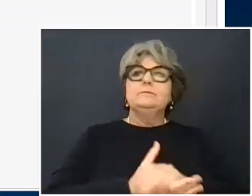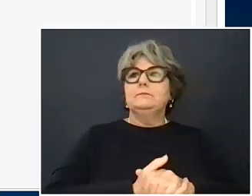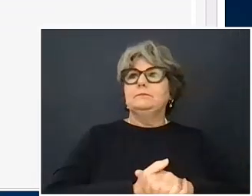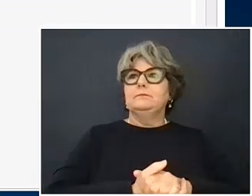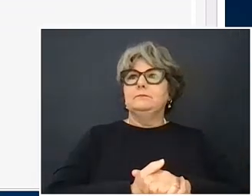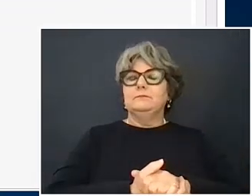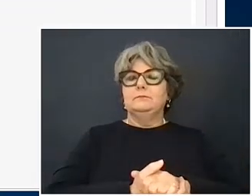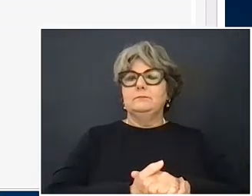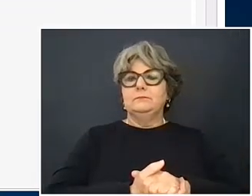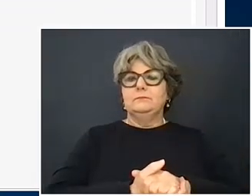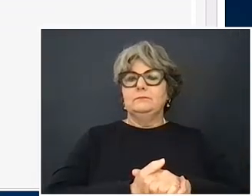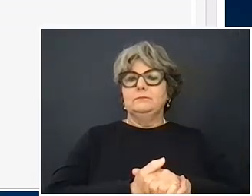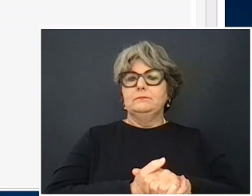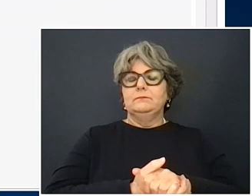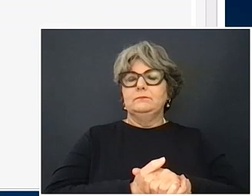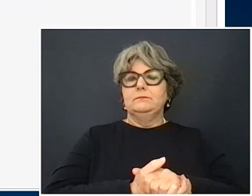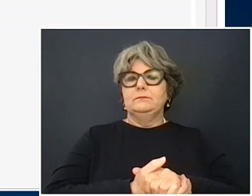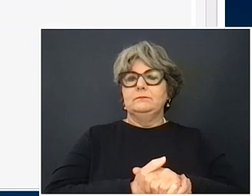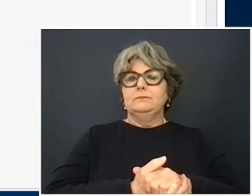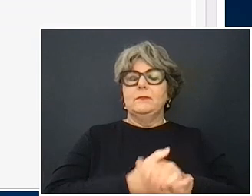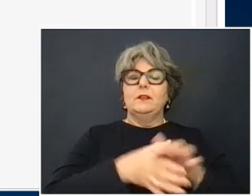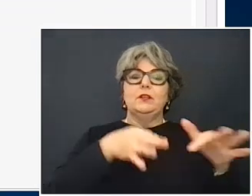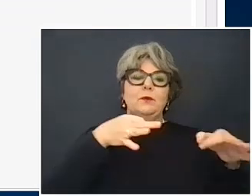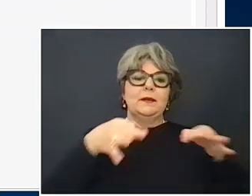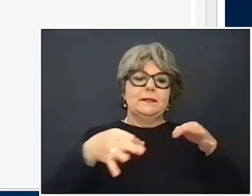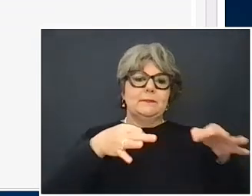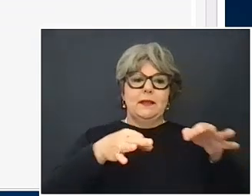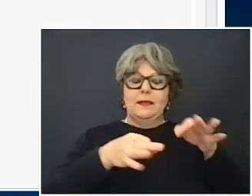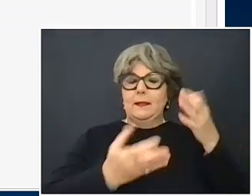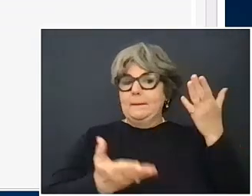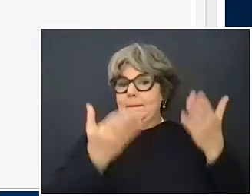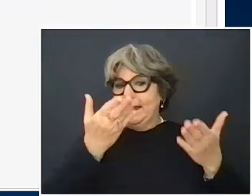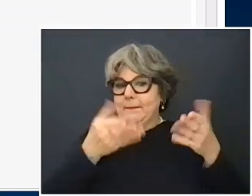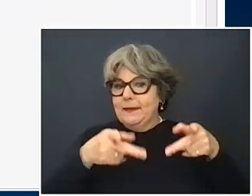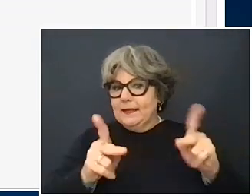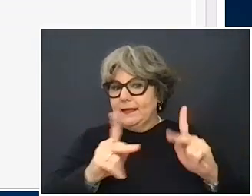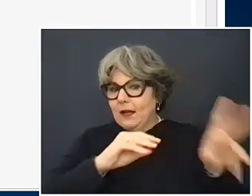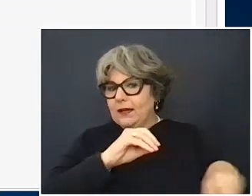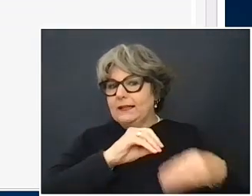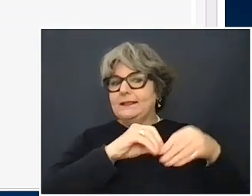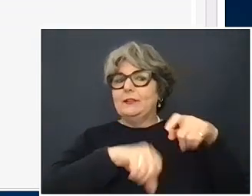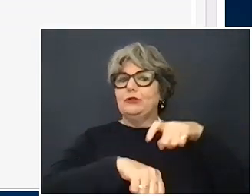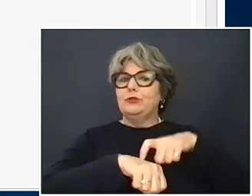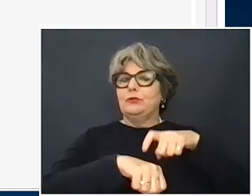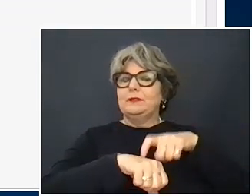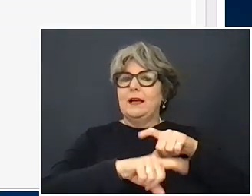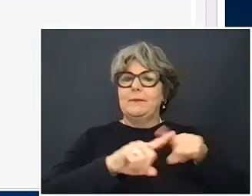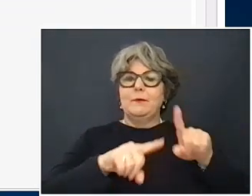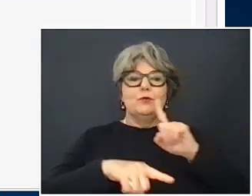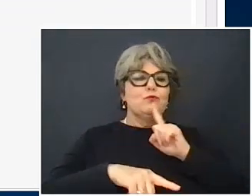explain, you know, this incident may allow some additional time for this but there's really nothing that the institution could